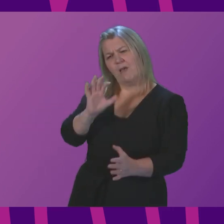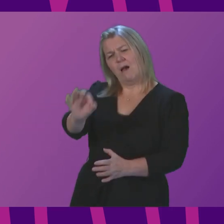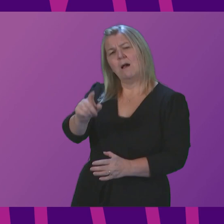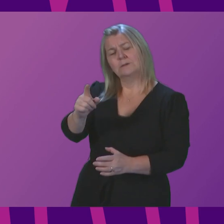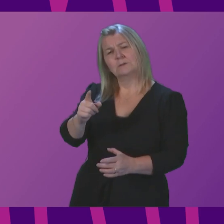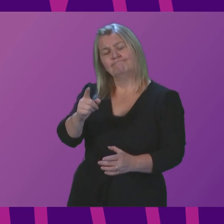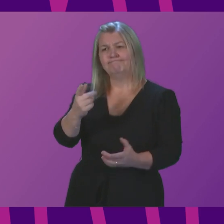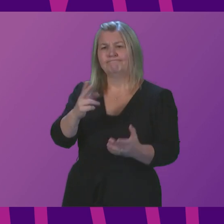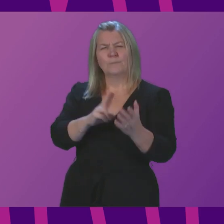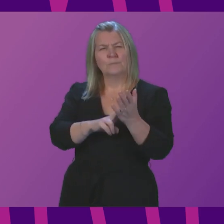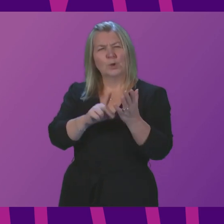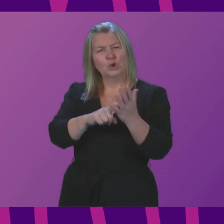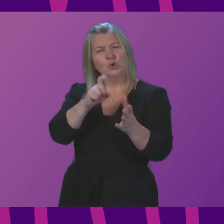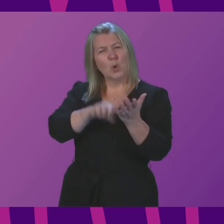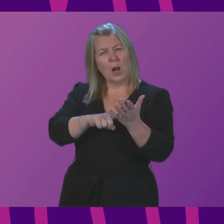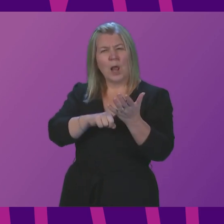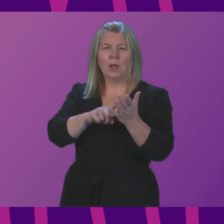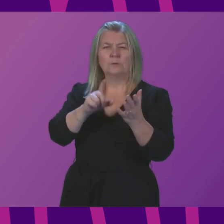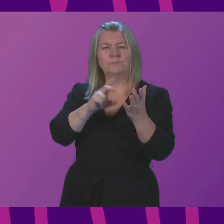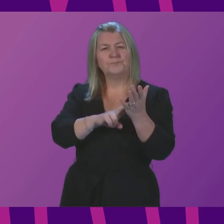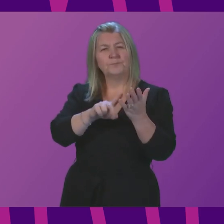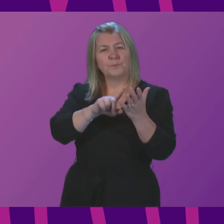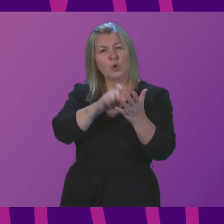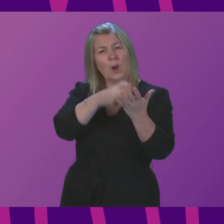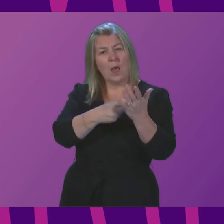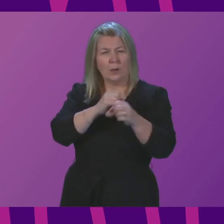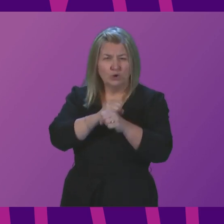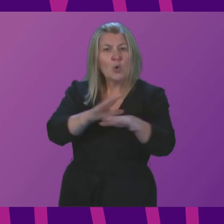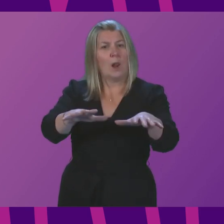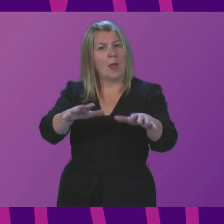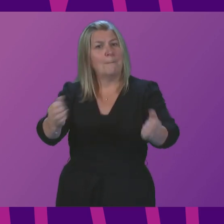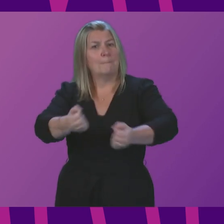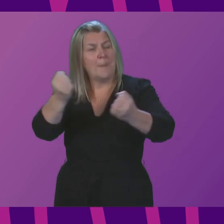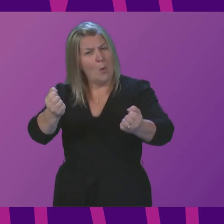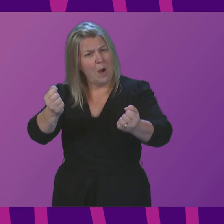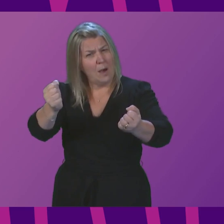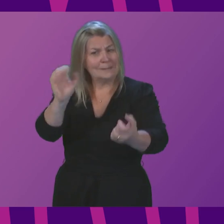power is an essential part of Scotland’s transition to net zero.